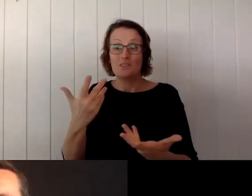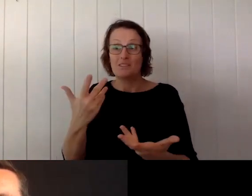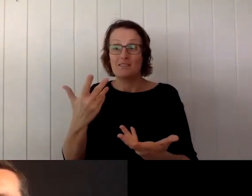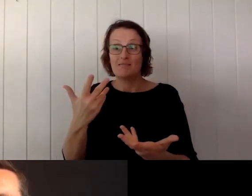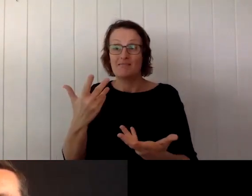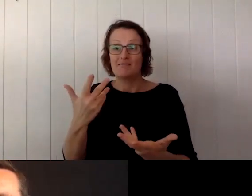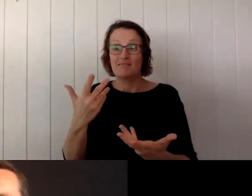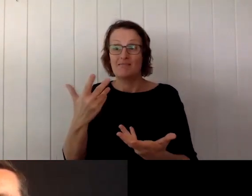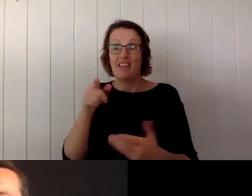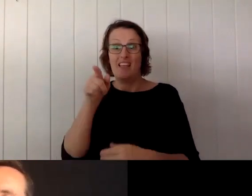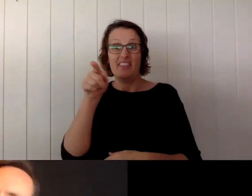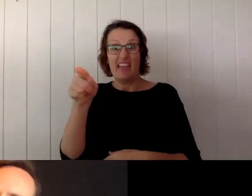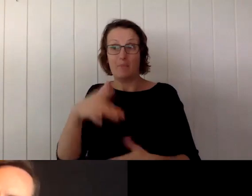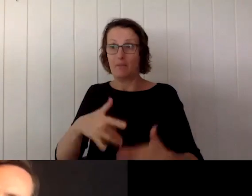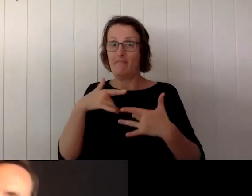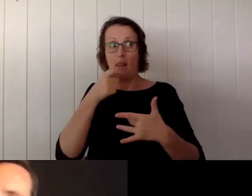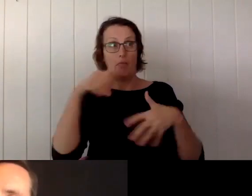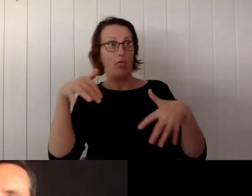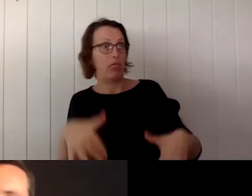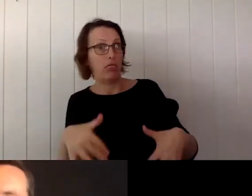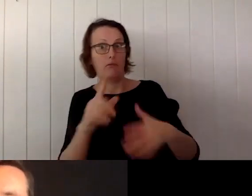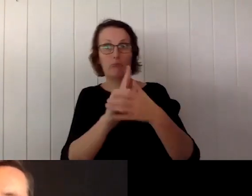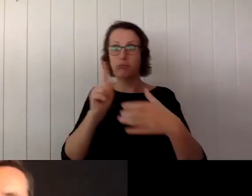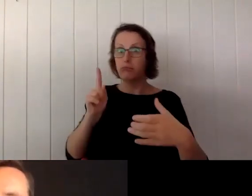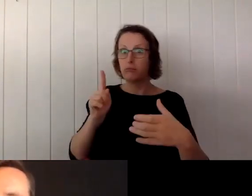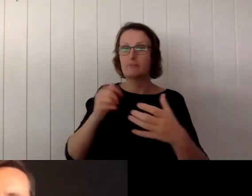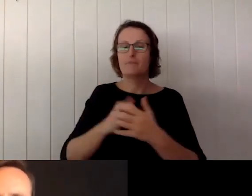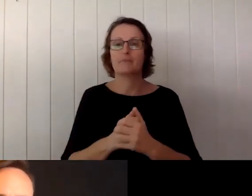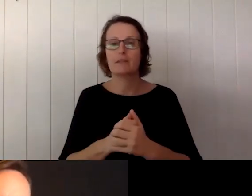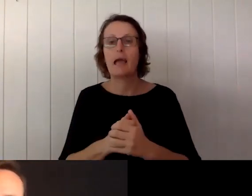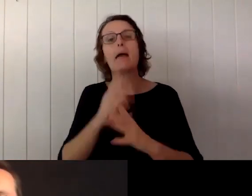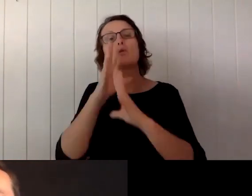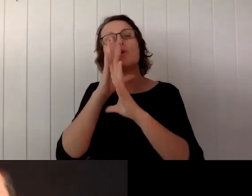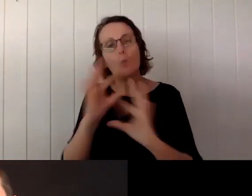had before. And also, leave lots more space. Ask many more open